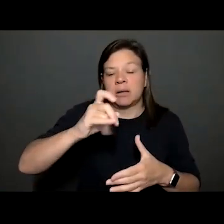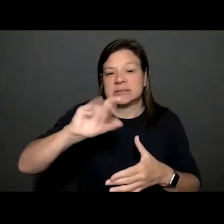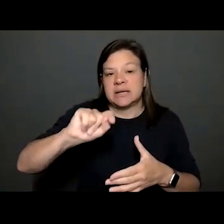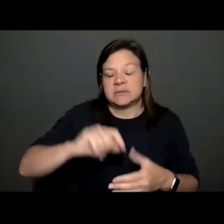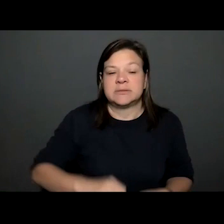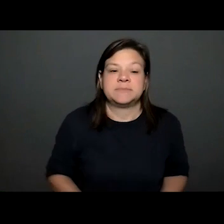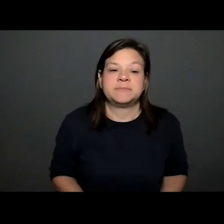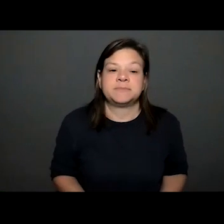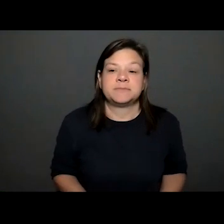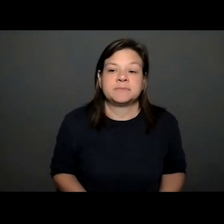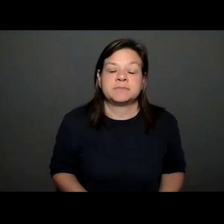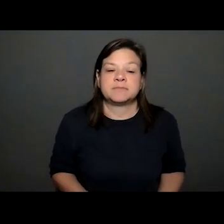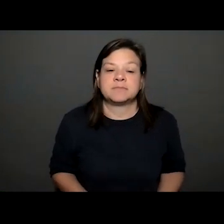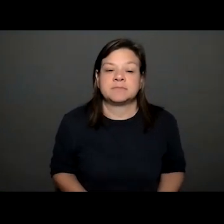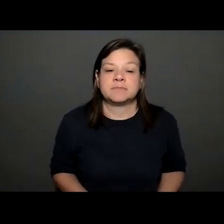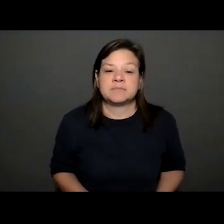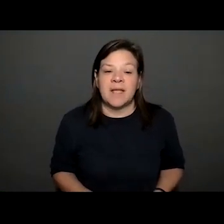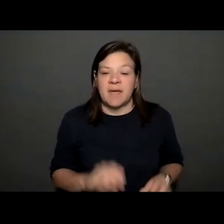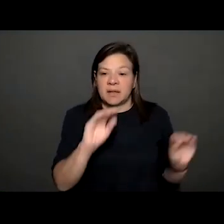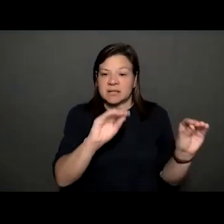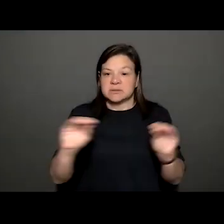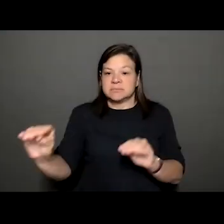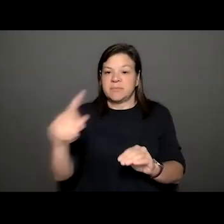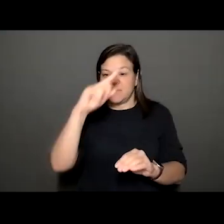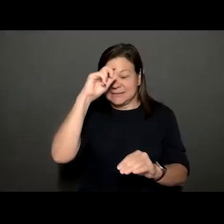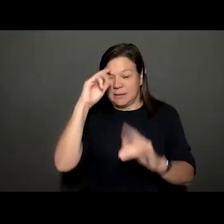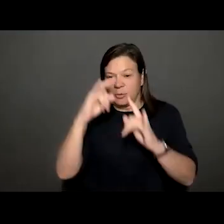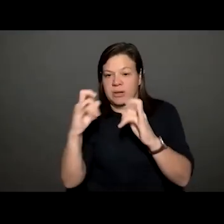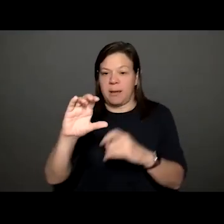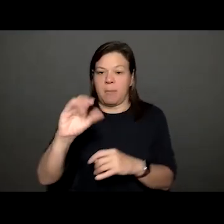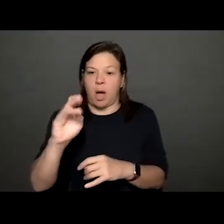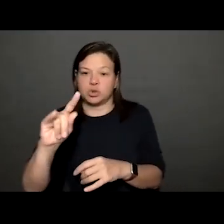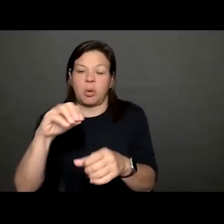ALL RIGHT, WE WILL HIT UPDATE.